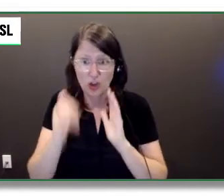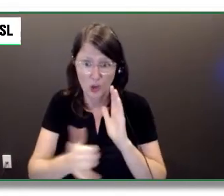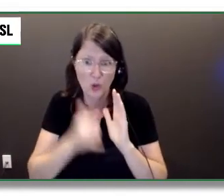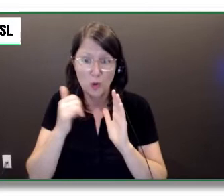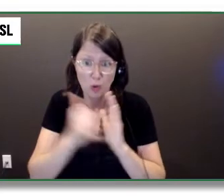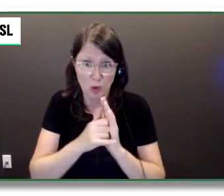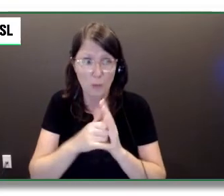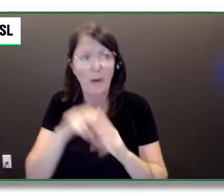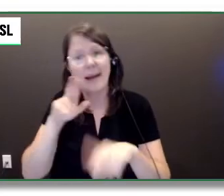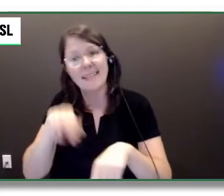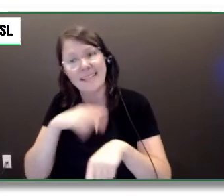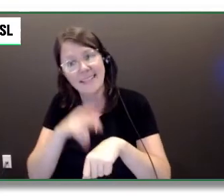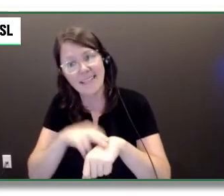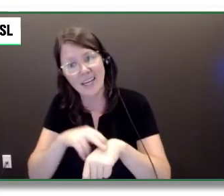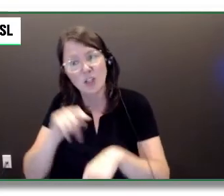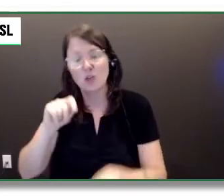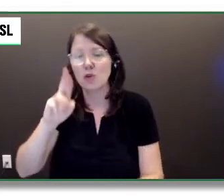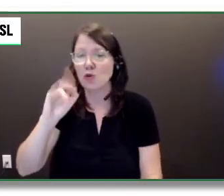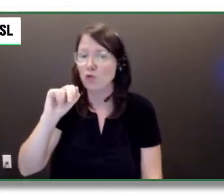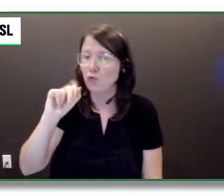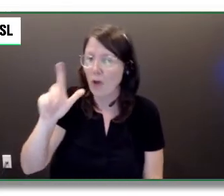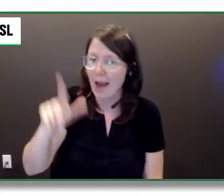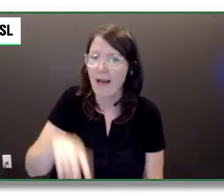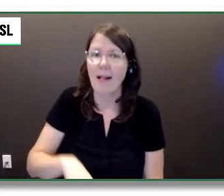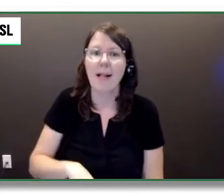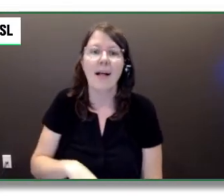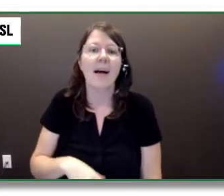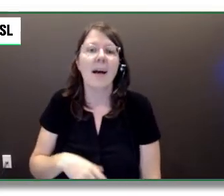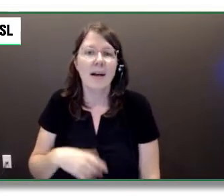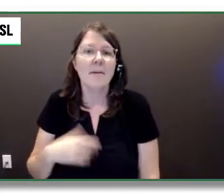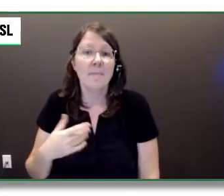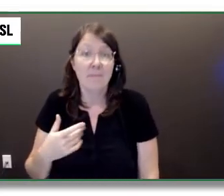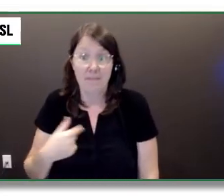here on the google search on the YouTube search page - nature trail.